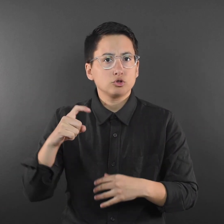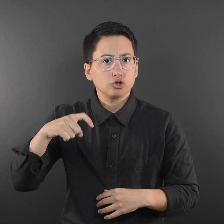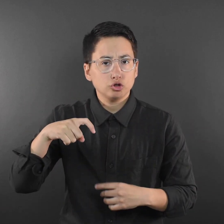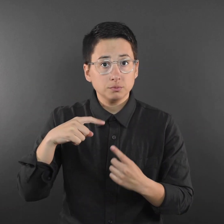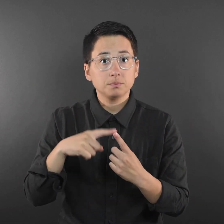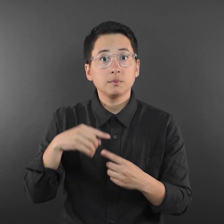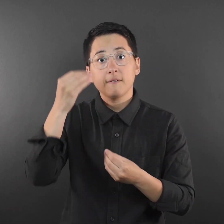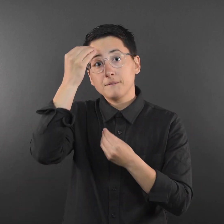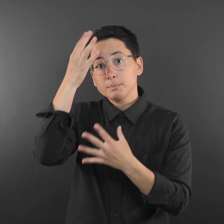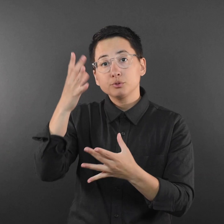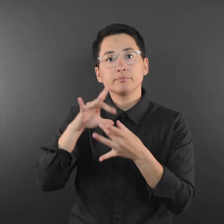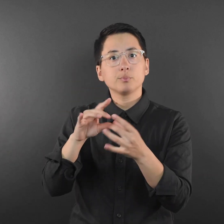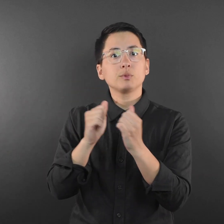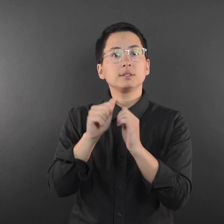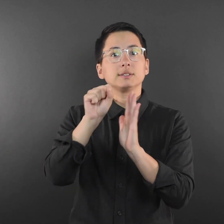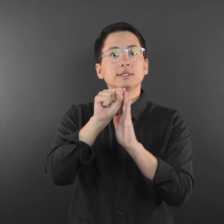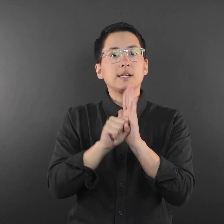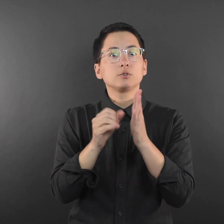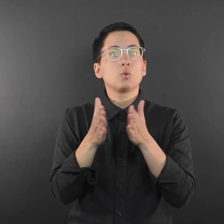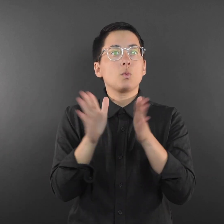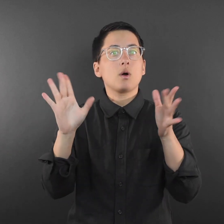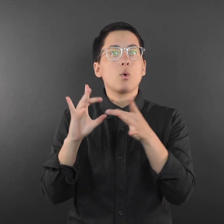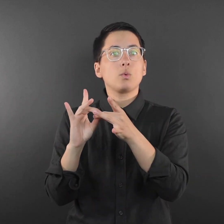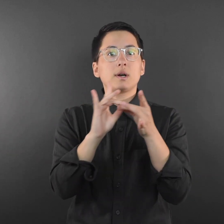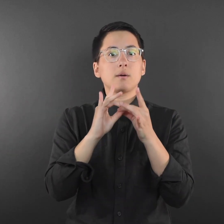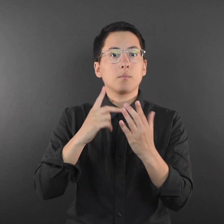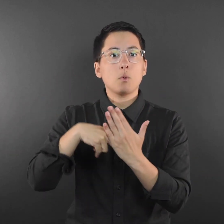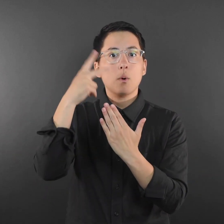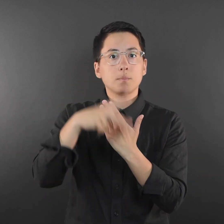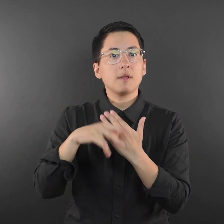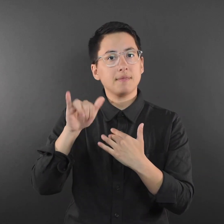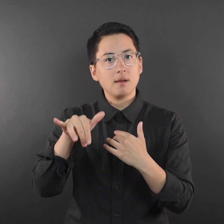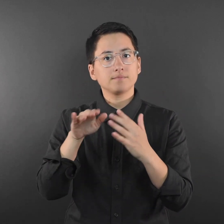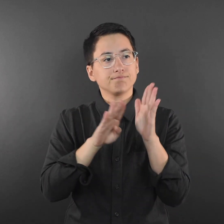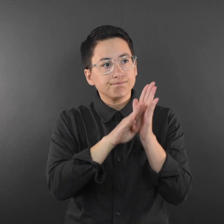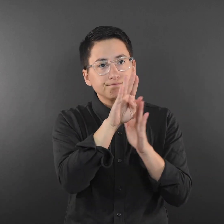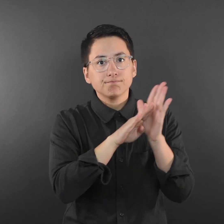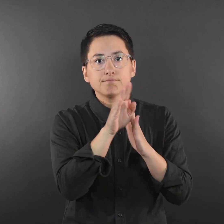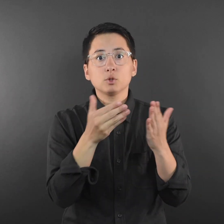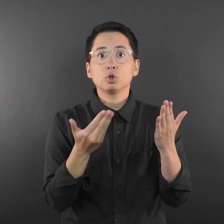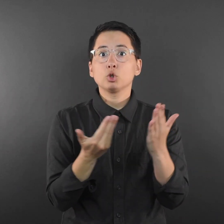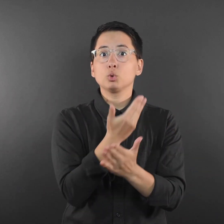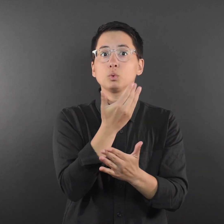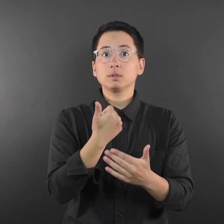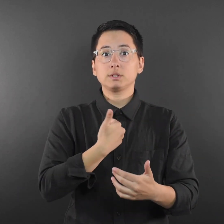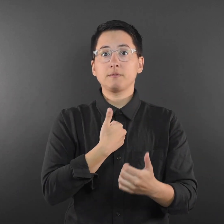statewide coordinating project that develops new self-advocacy groups and supports local groups.